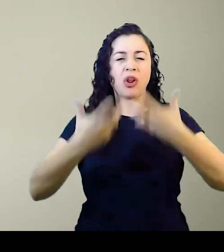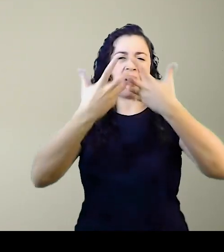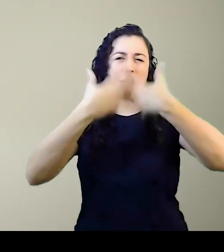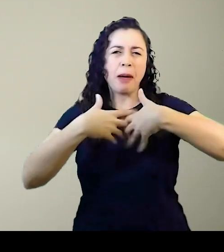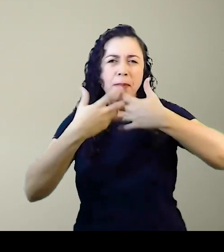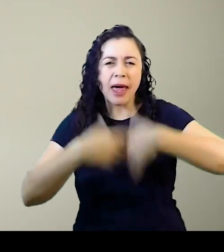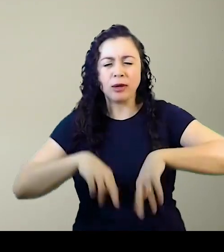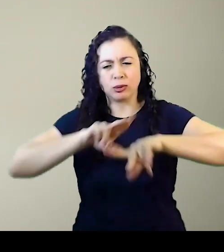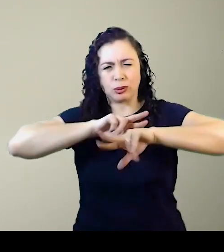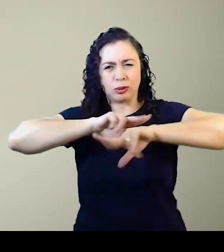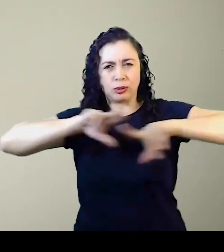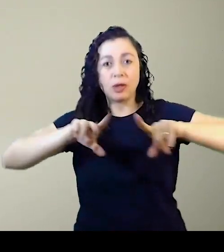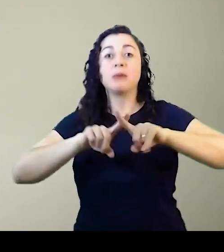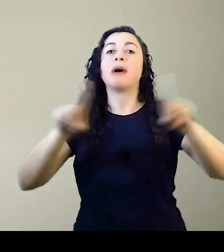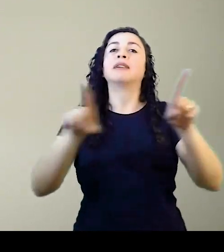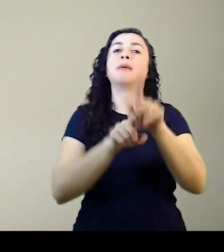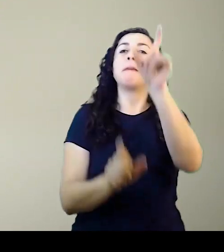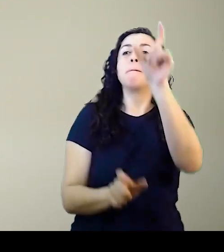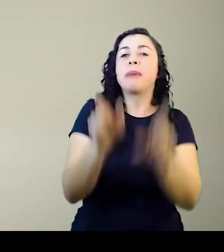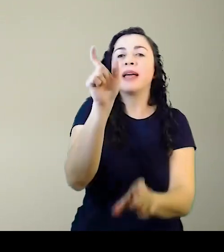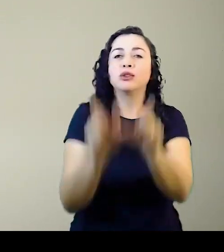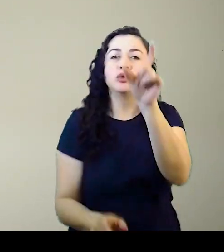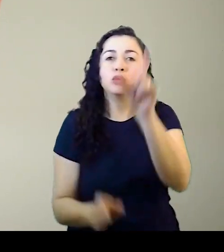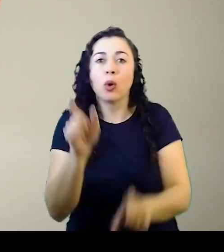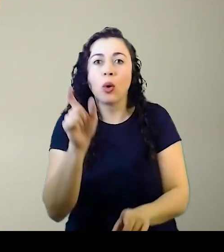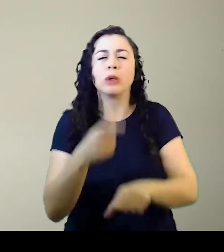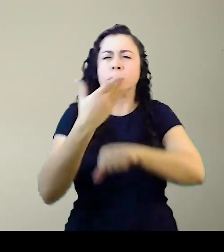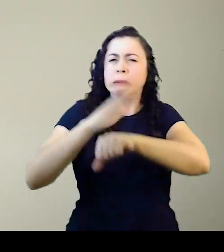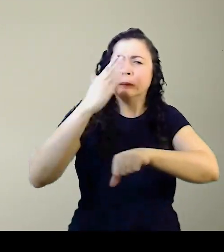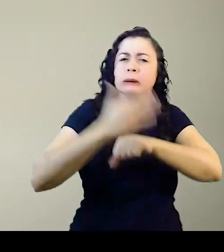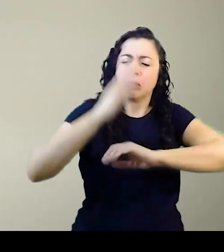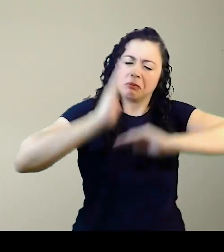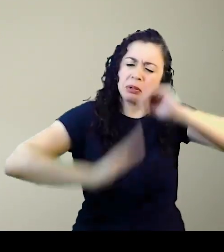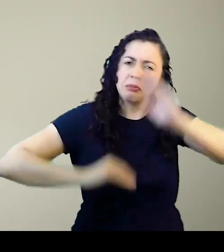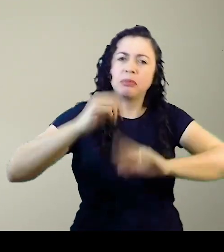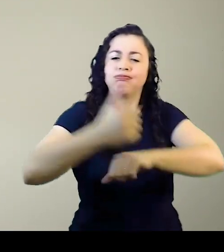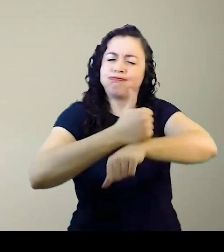the equipment, but also the highly trained people in a